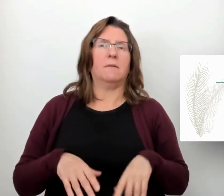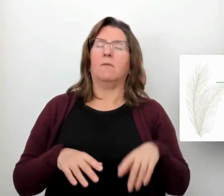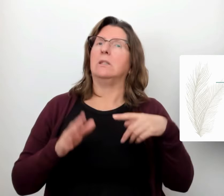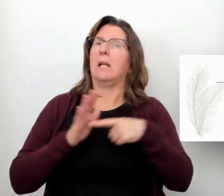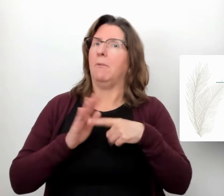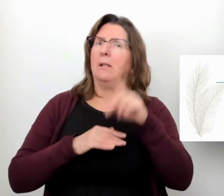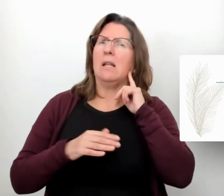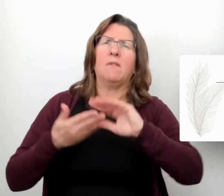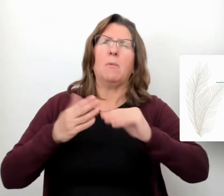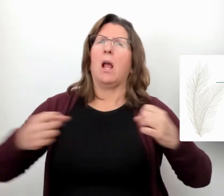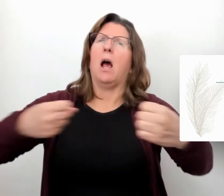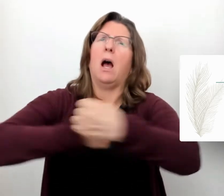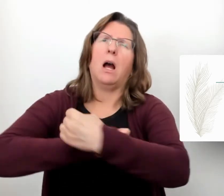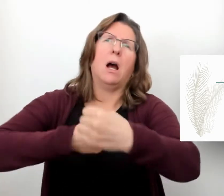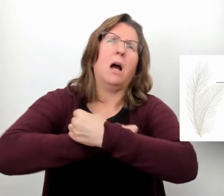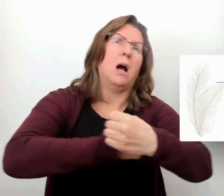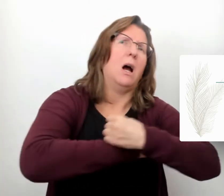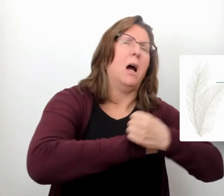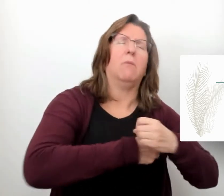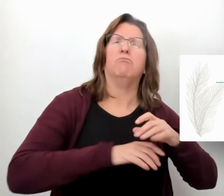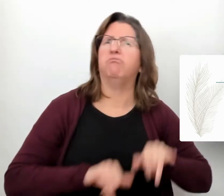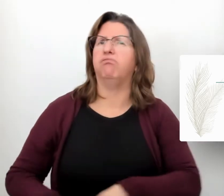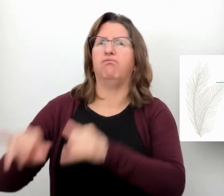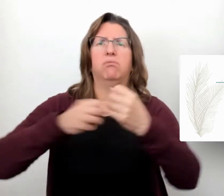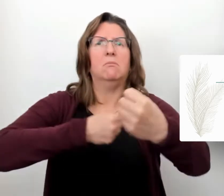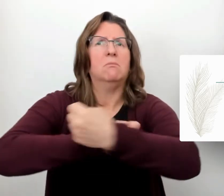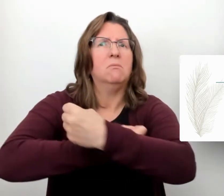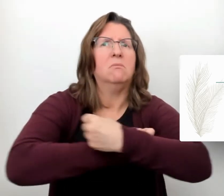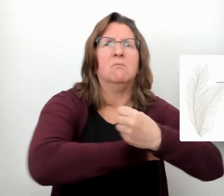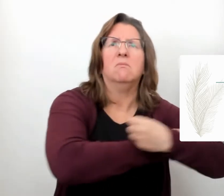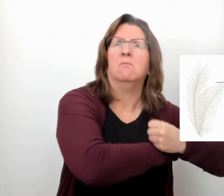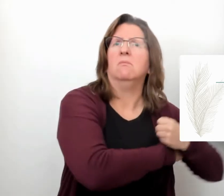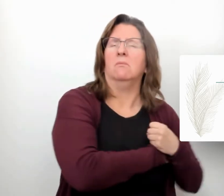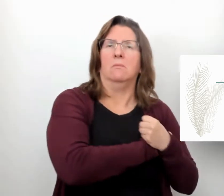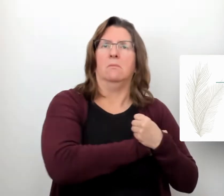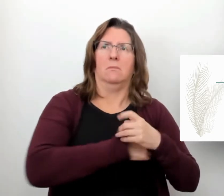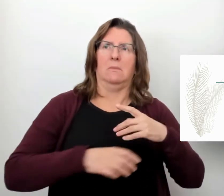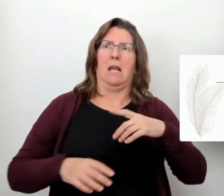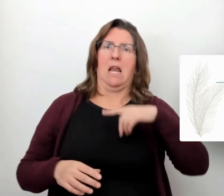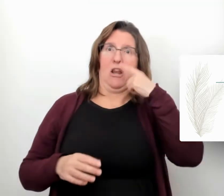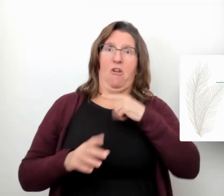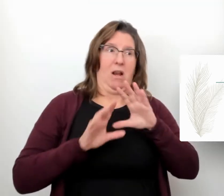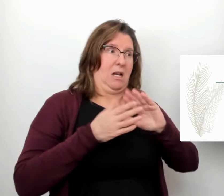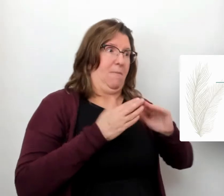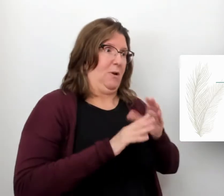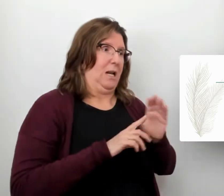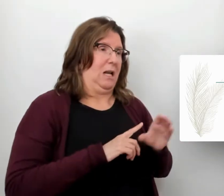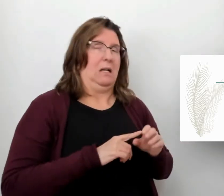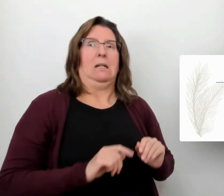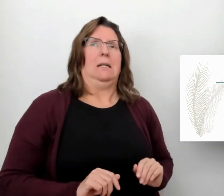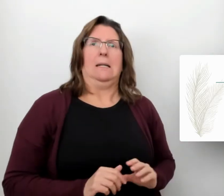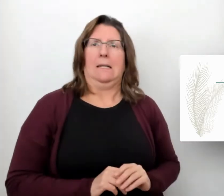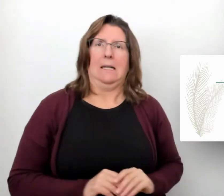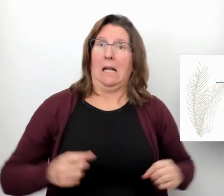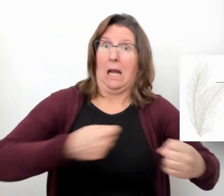The deaf community is a hugging community! Upon arrival and leave-taking it's very common to hug the people you know.